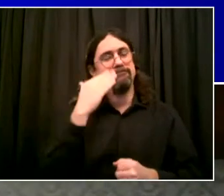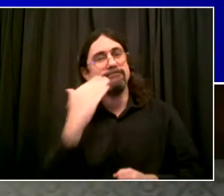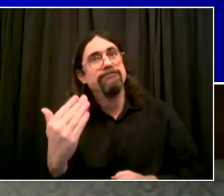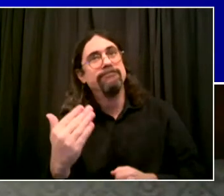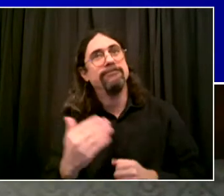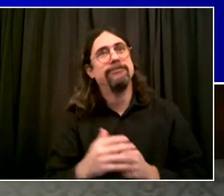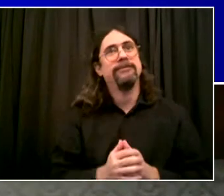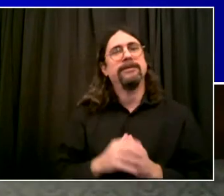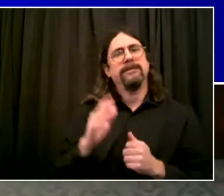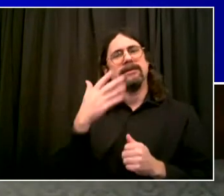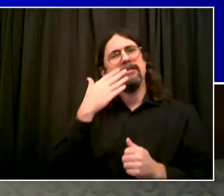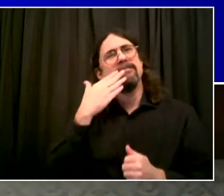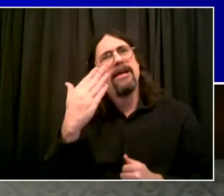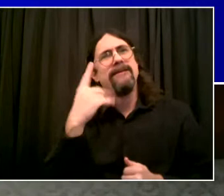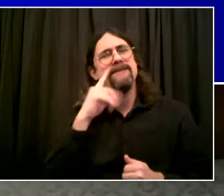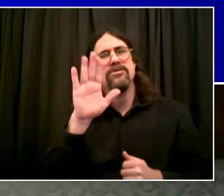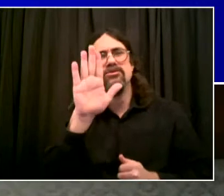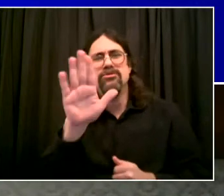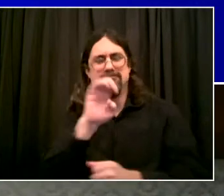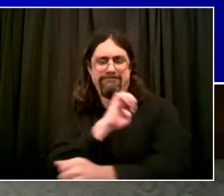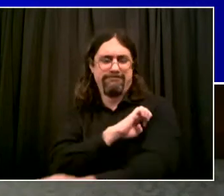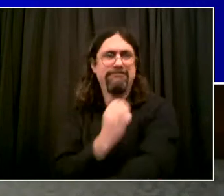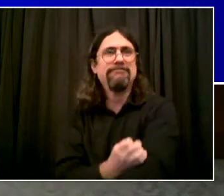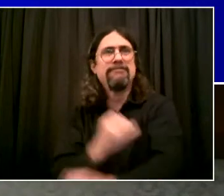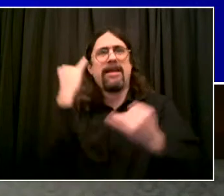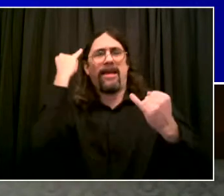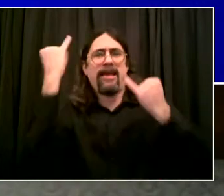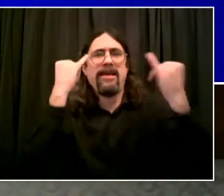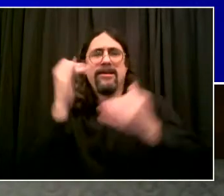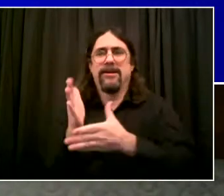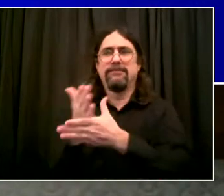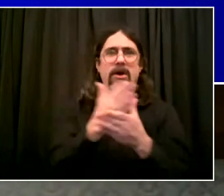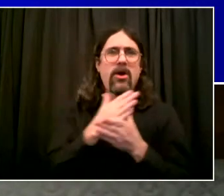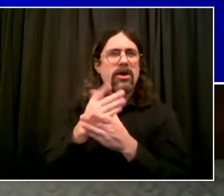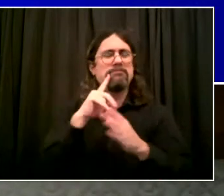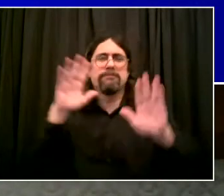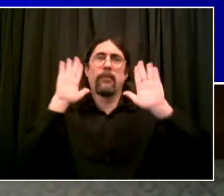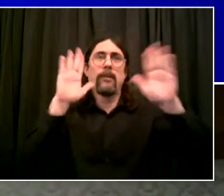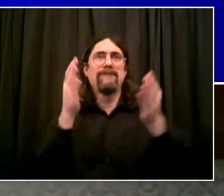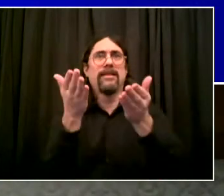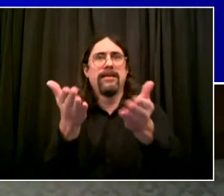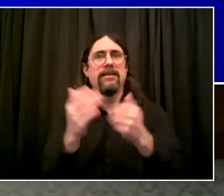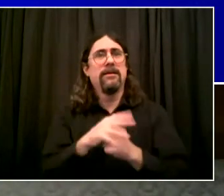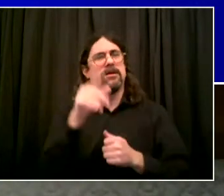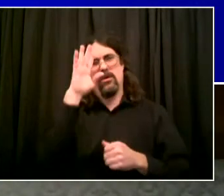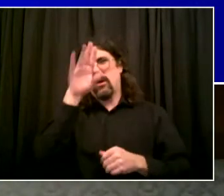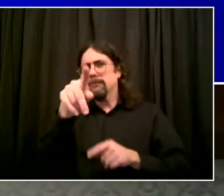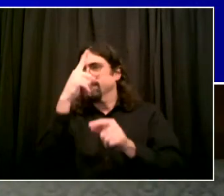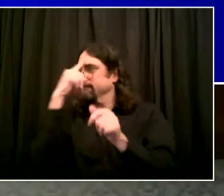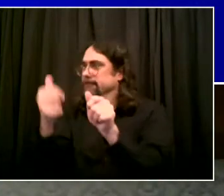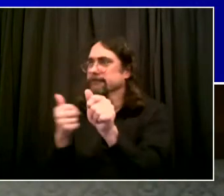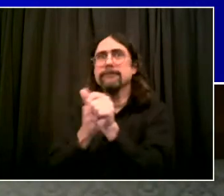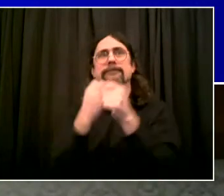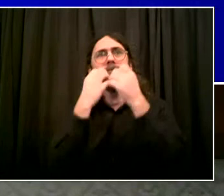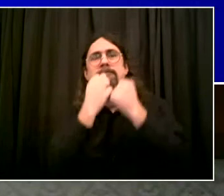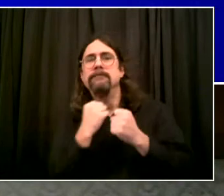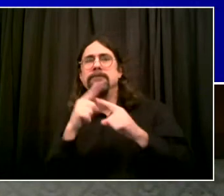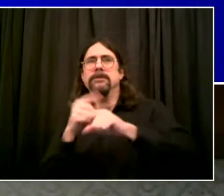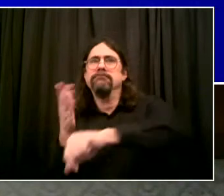OFFERED MANY IMPORTANT IDEAS, THANK YOU FOR PUTTING THHIS IDEA FORWARD